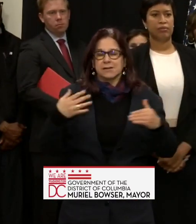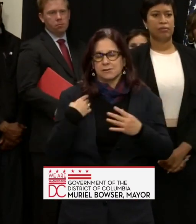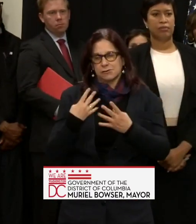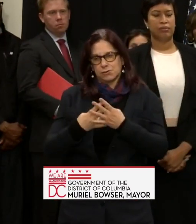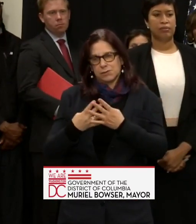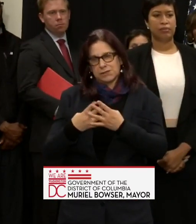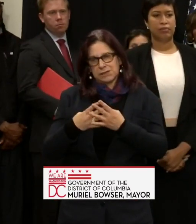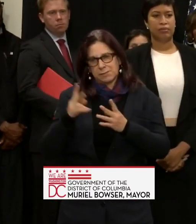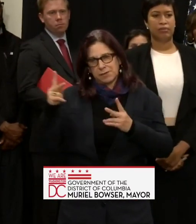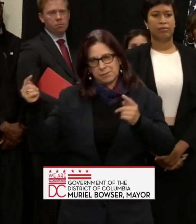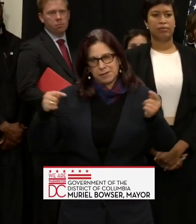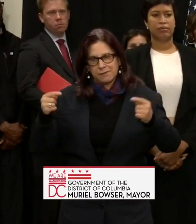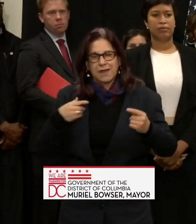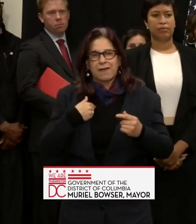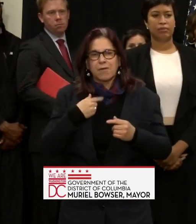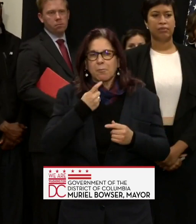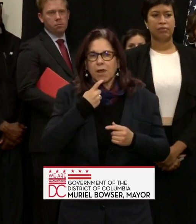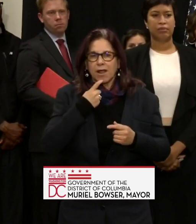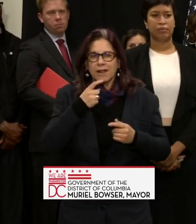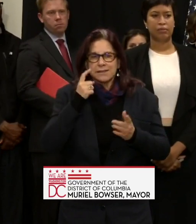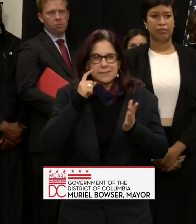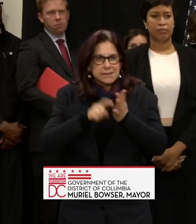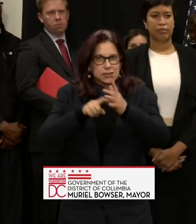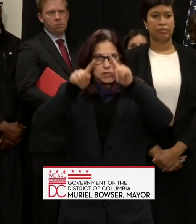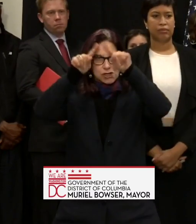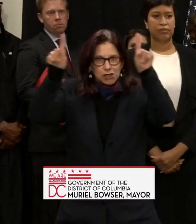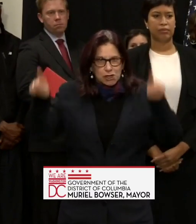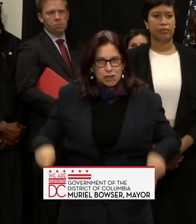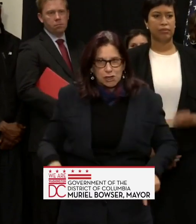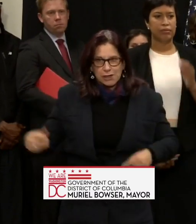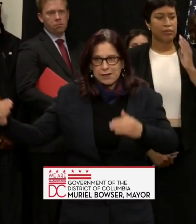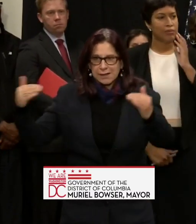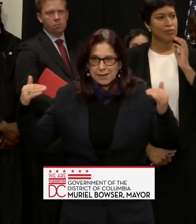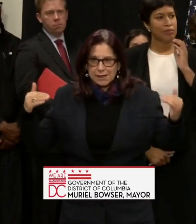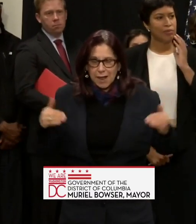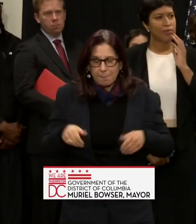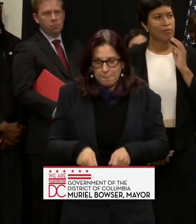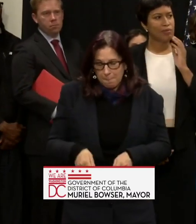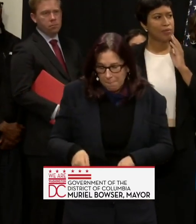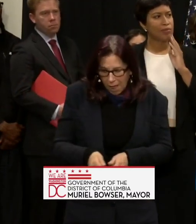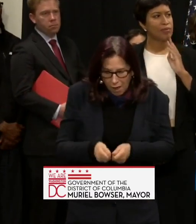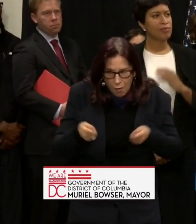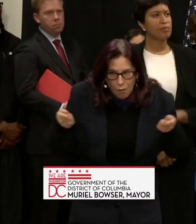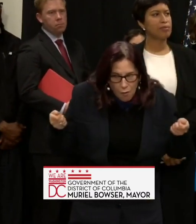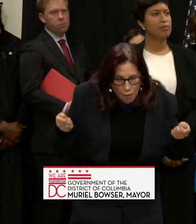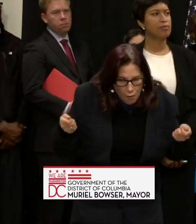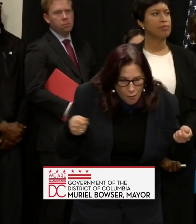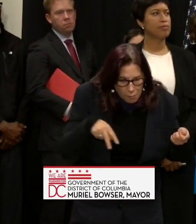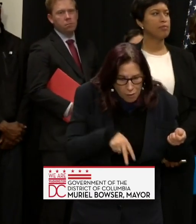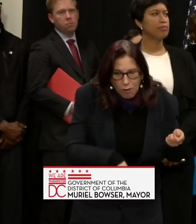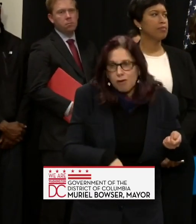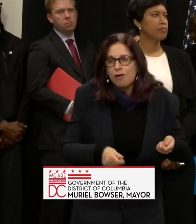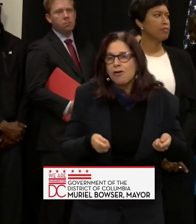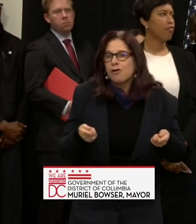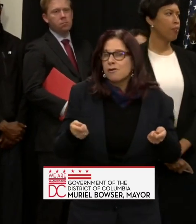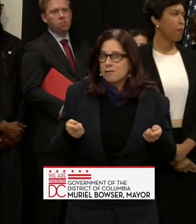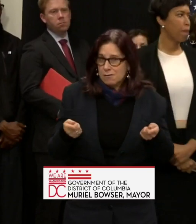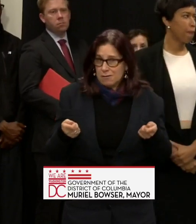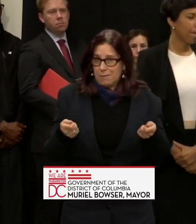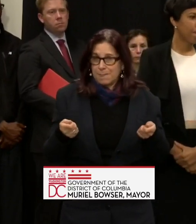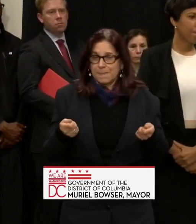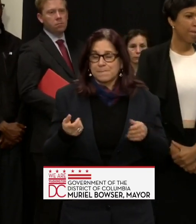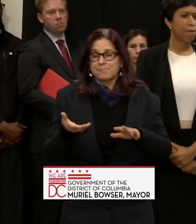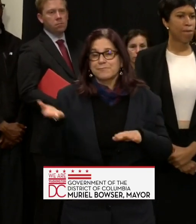WELL AS BAG SEARCHS. WE ARE ALWAYS ENHANCING AND